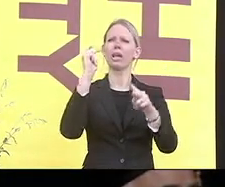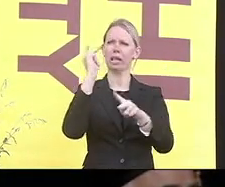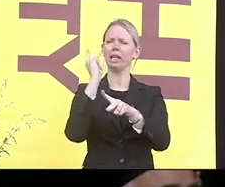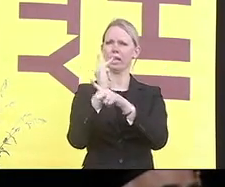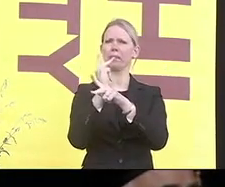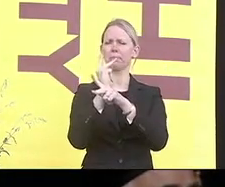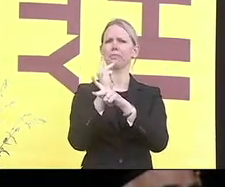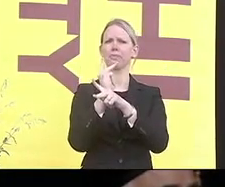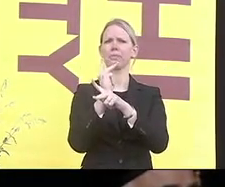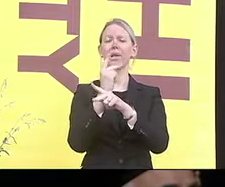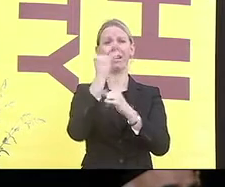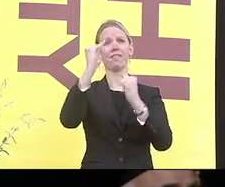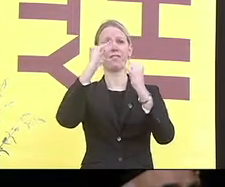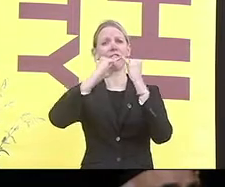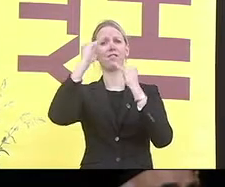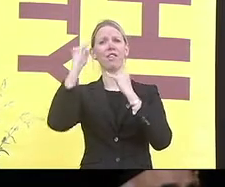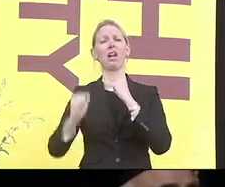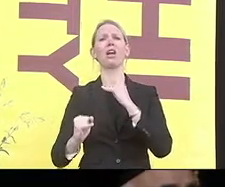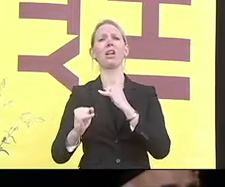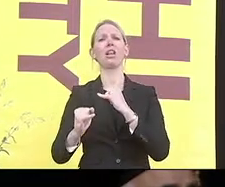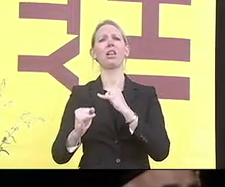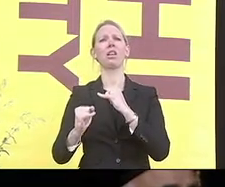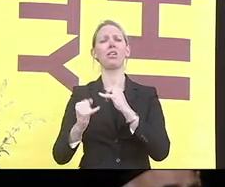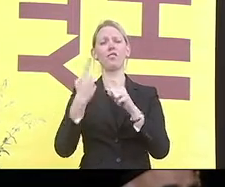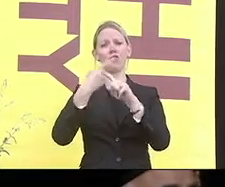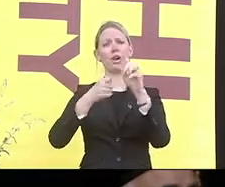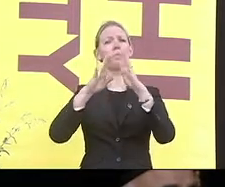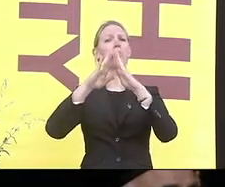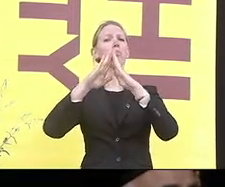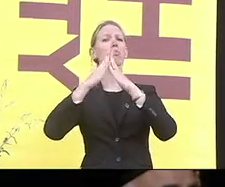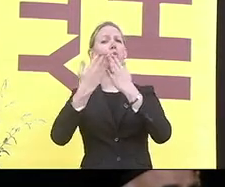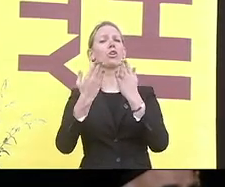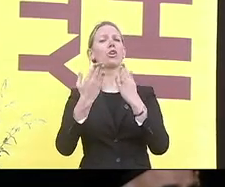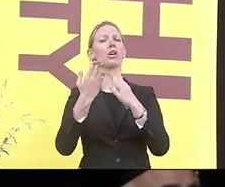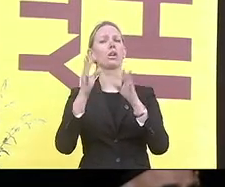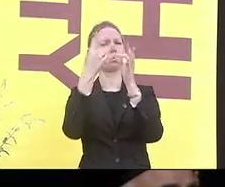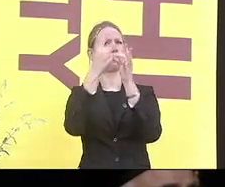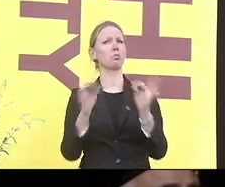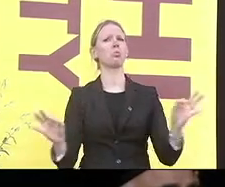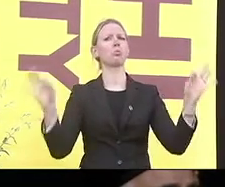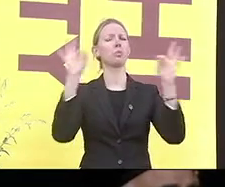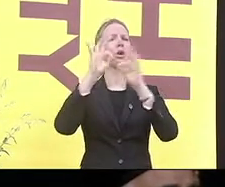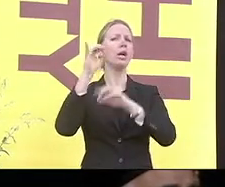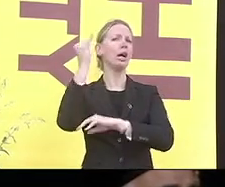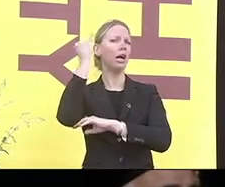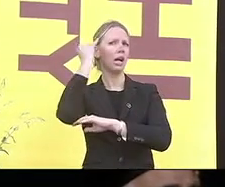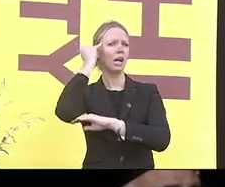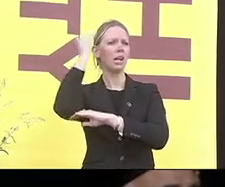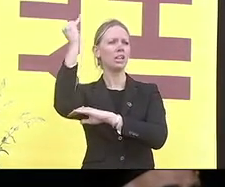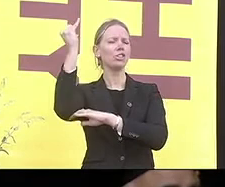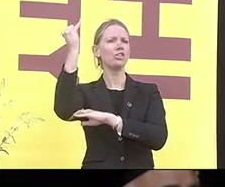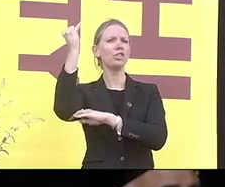finally from the book comes an important idea, that relationships carry